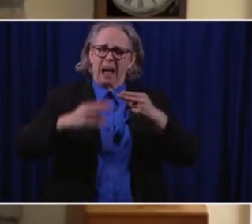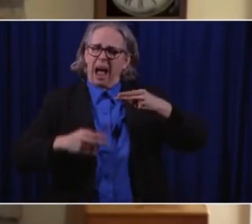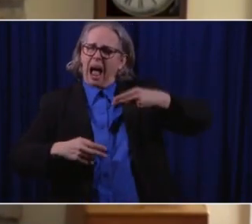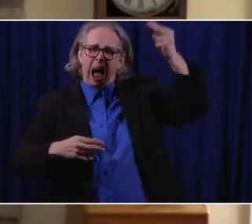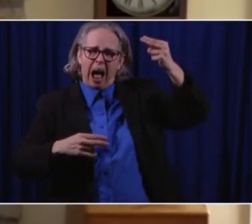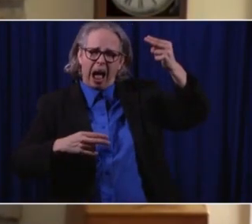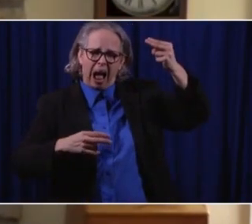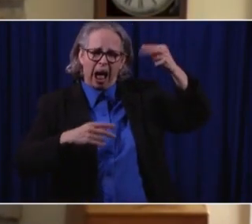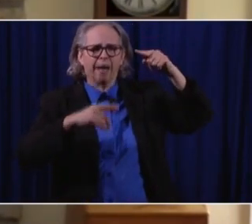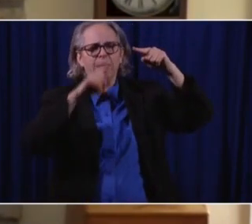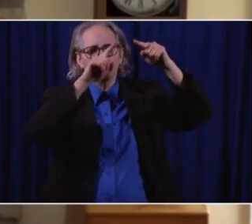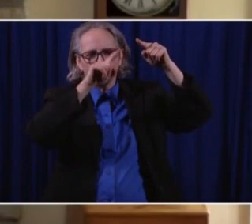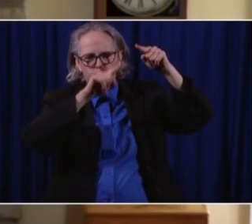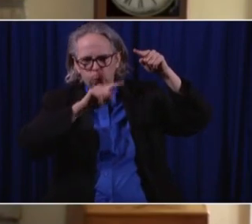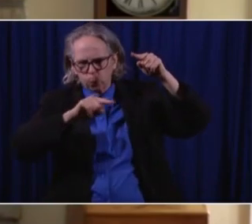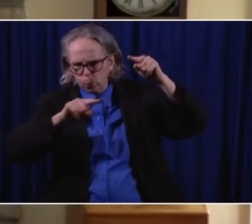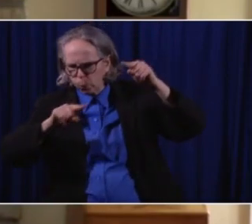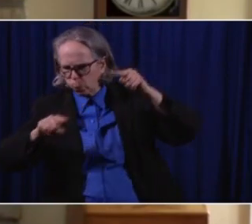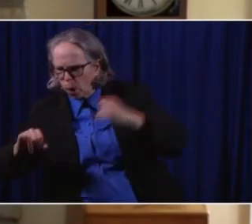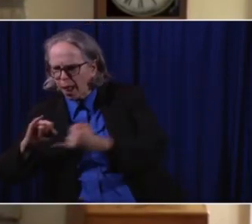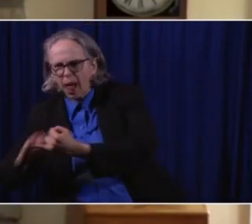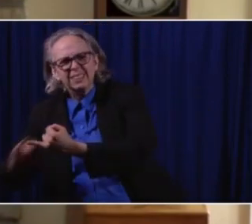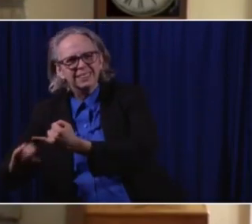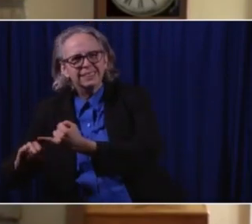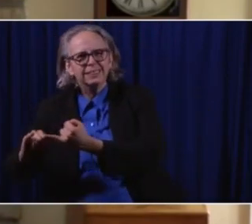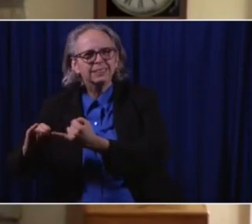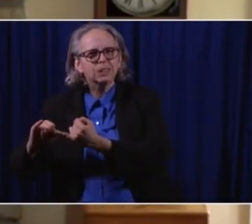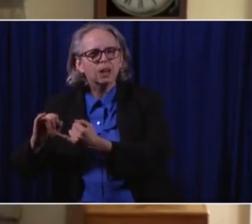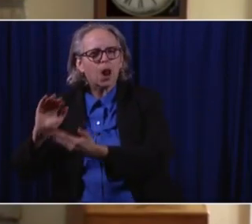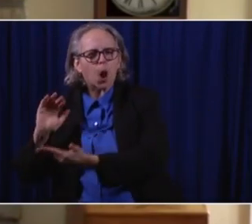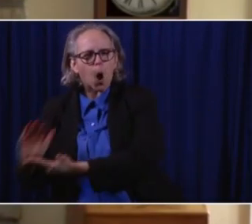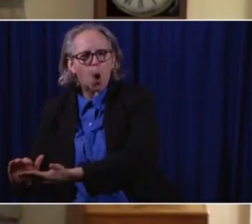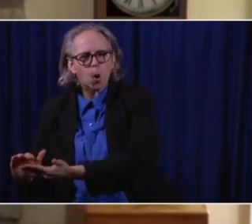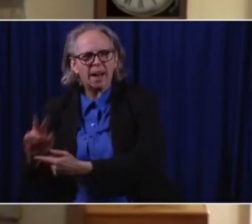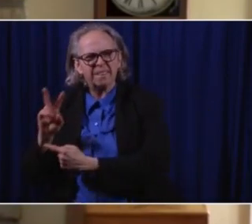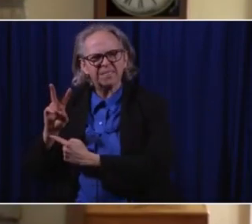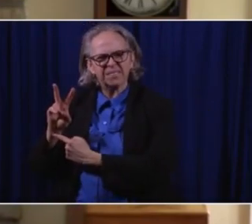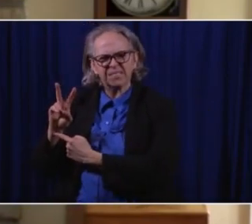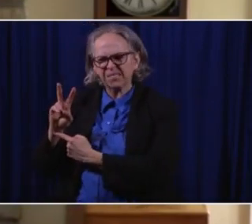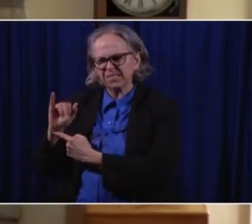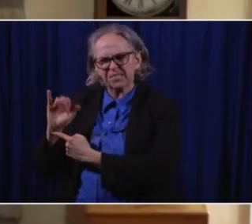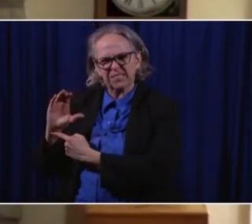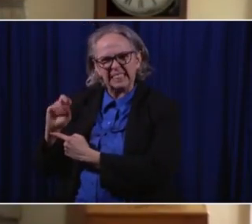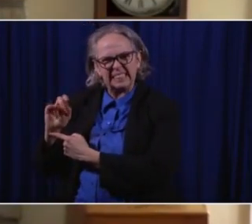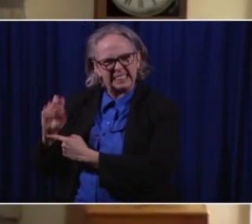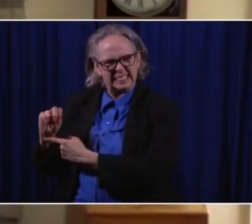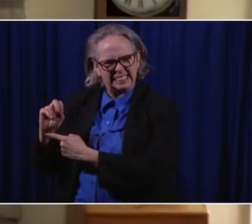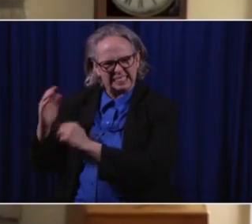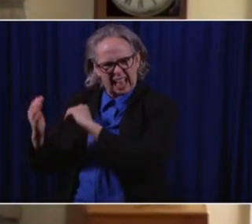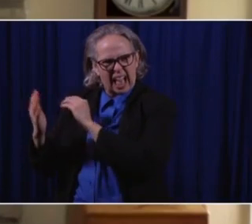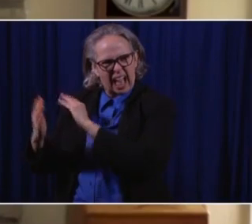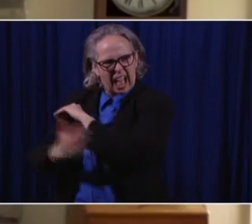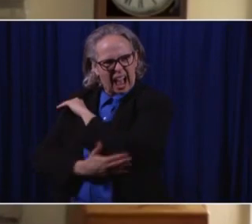numbers tell you. How high the rate has been of new cases in the last. 2 weeks and so you know we go from a very very high we'll get to that in a